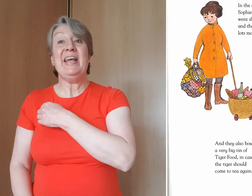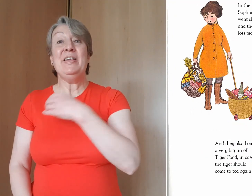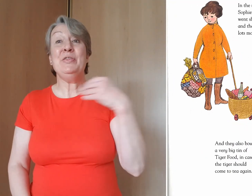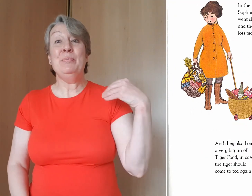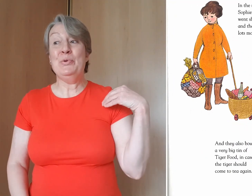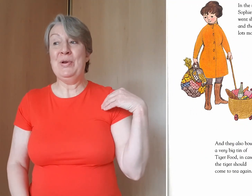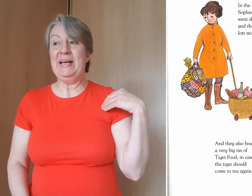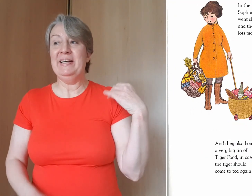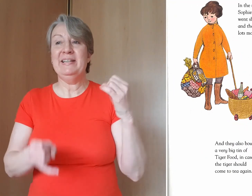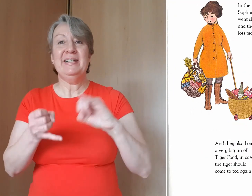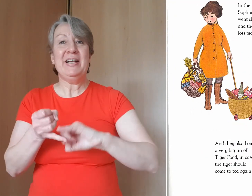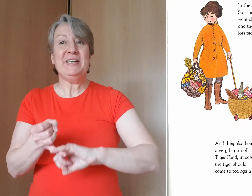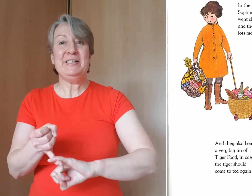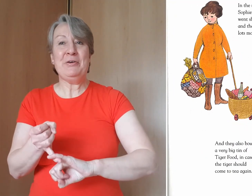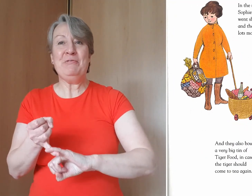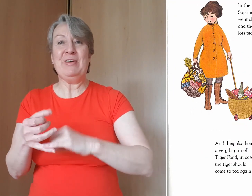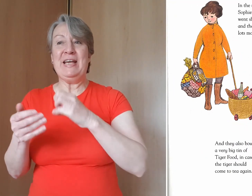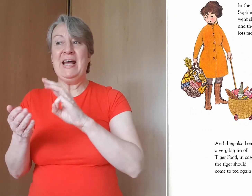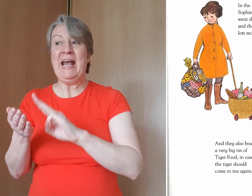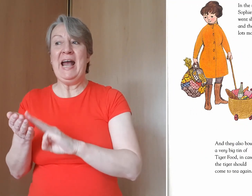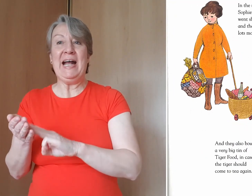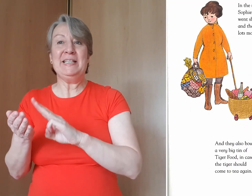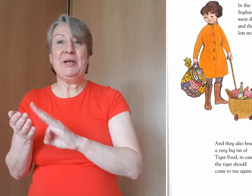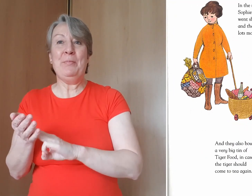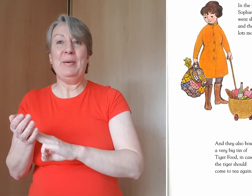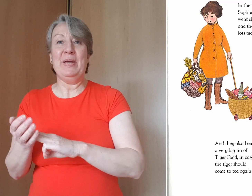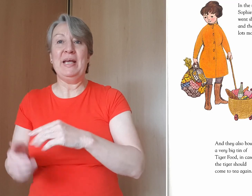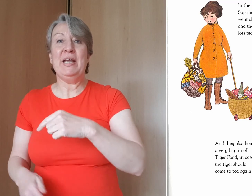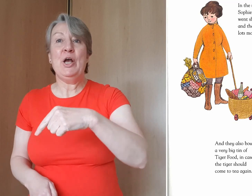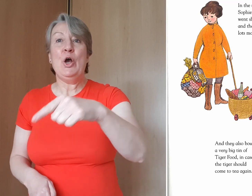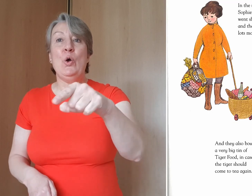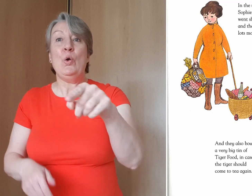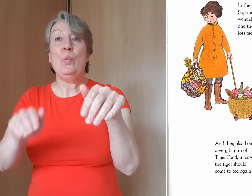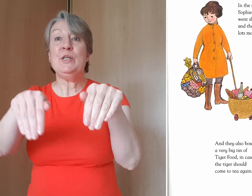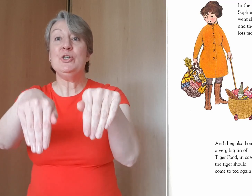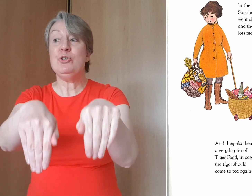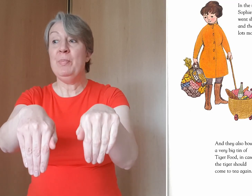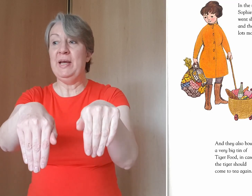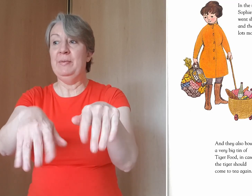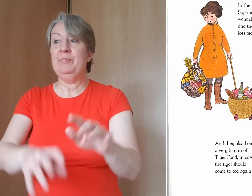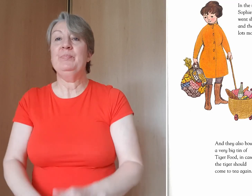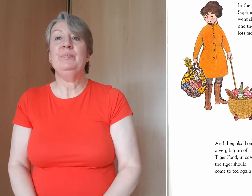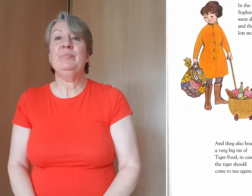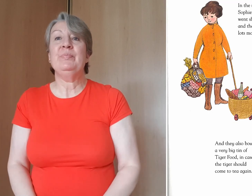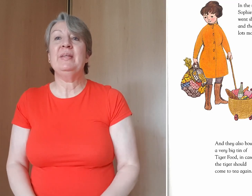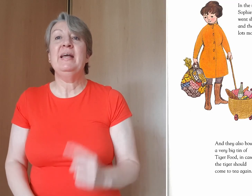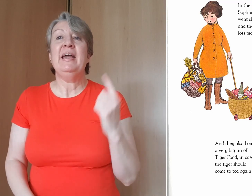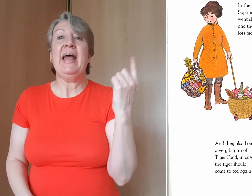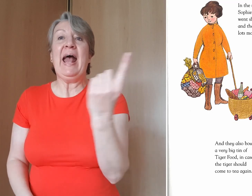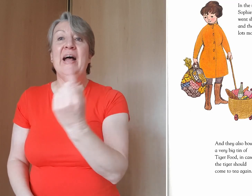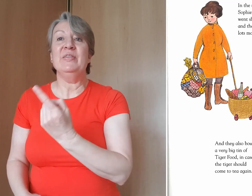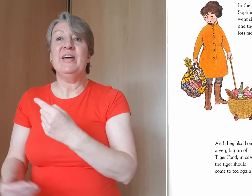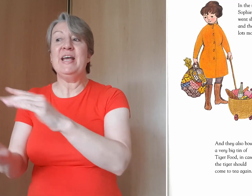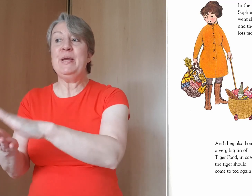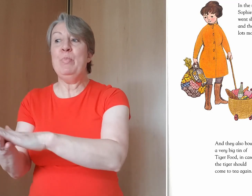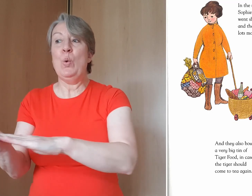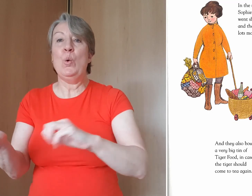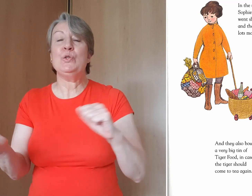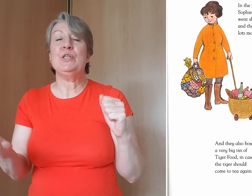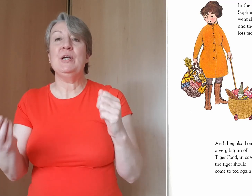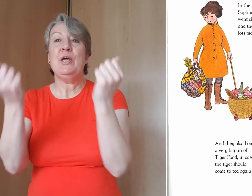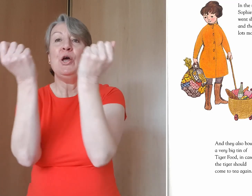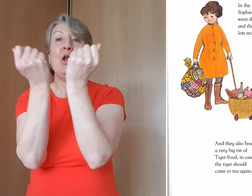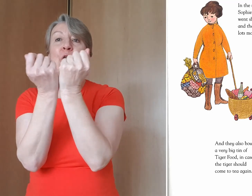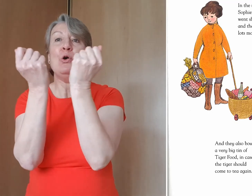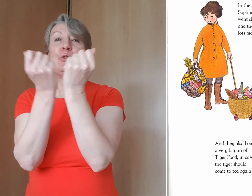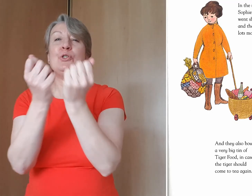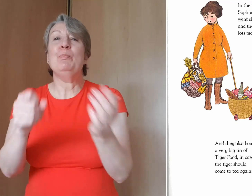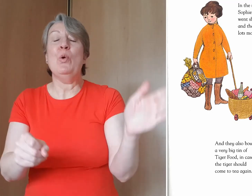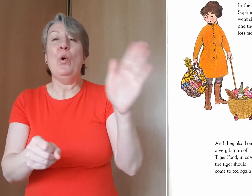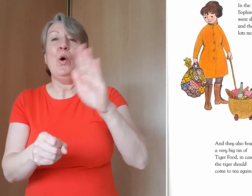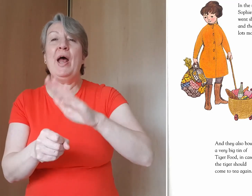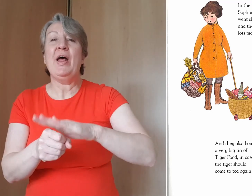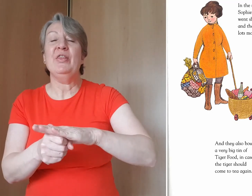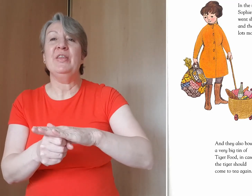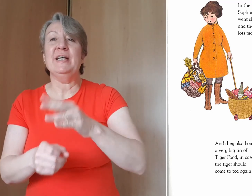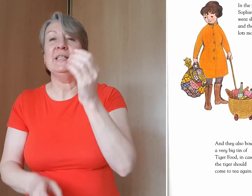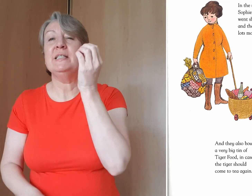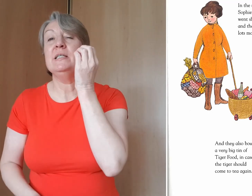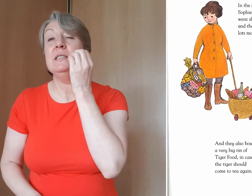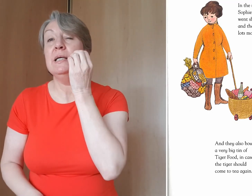In the morning Sophie and her mummy went shopping and they bought lots more things to